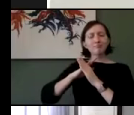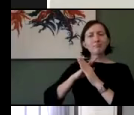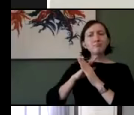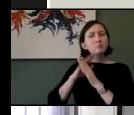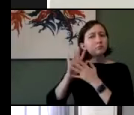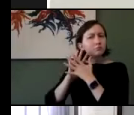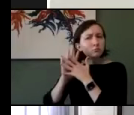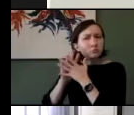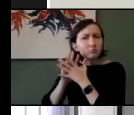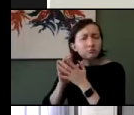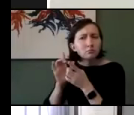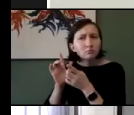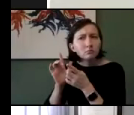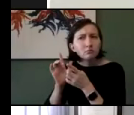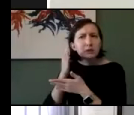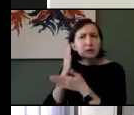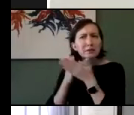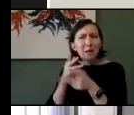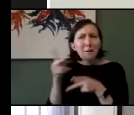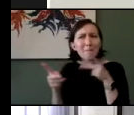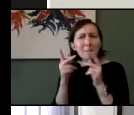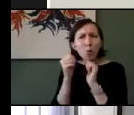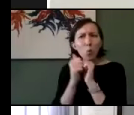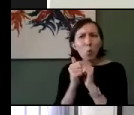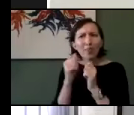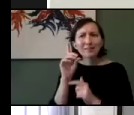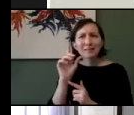Certain people with disabilities can't wear a mask.